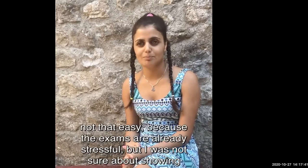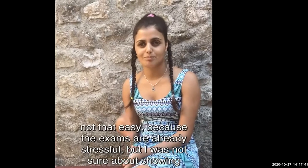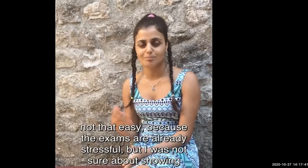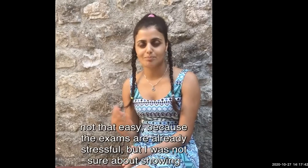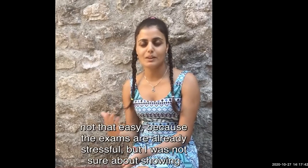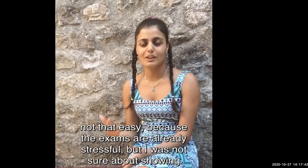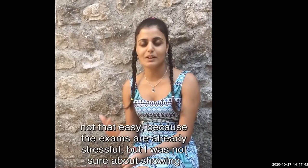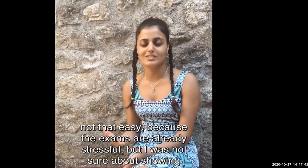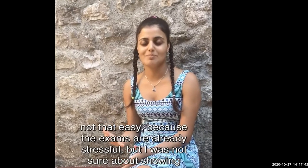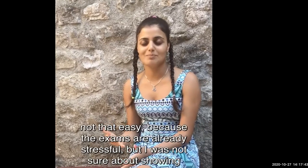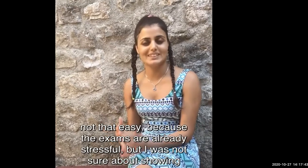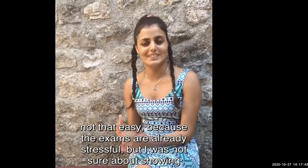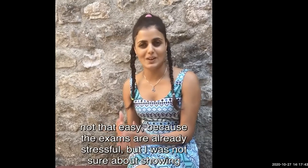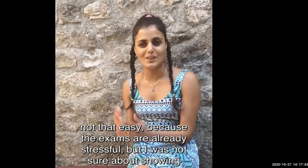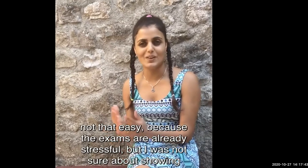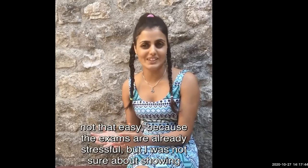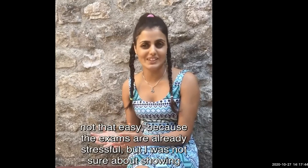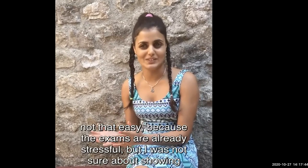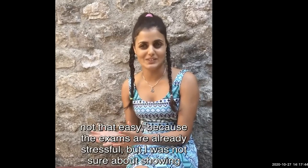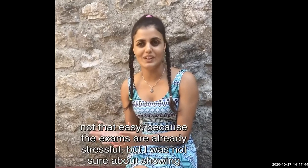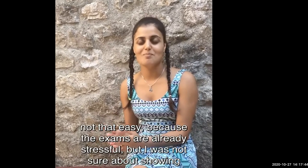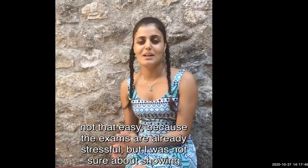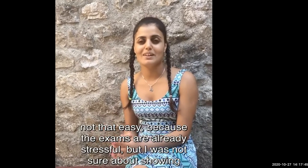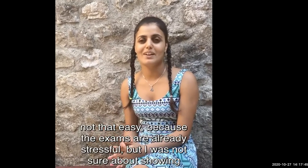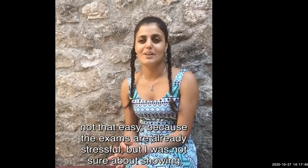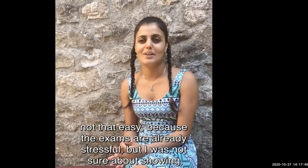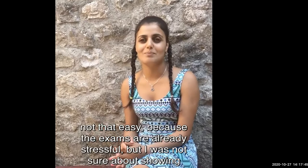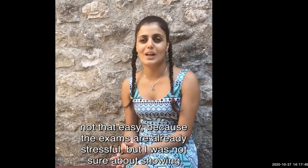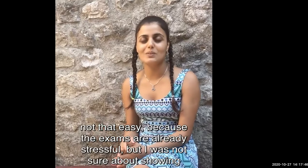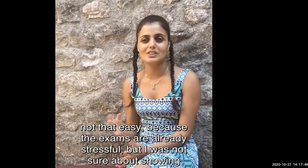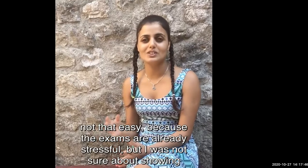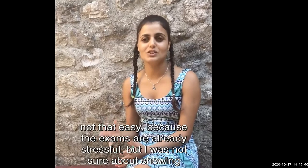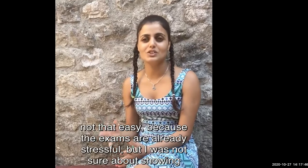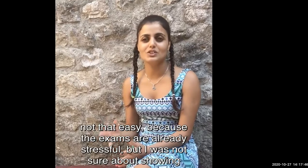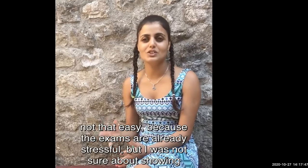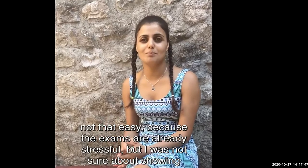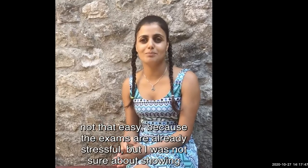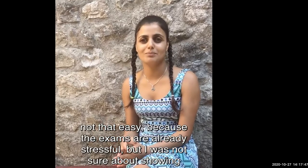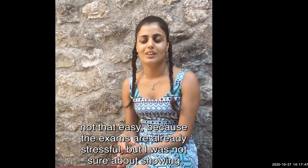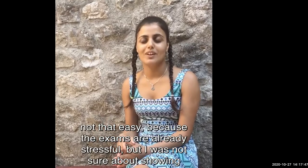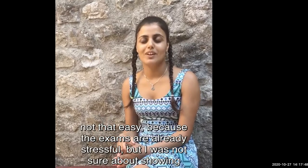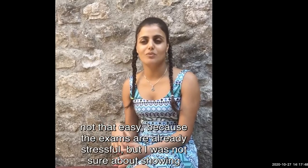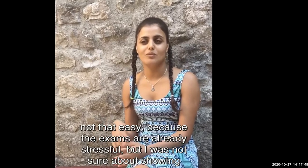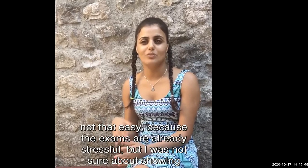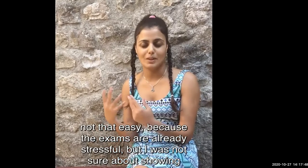because um exams are already stressful but um I was not sure um of um about